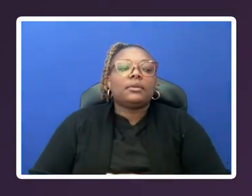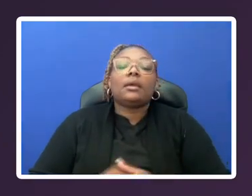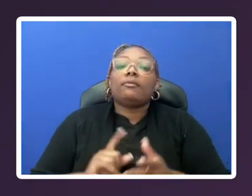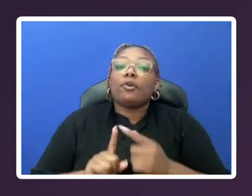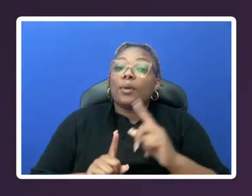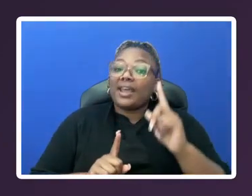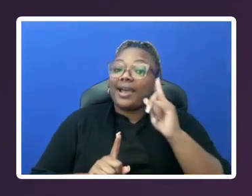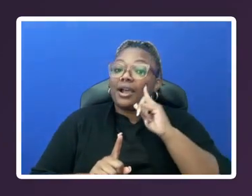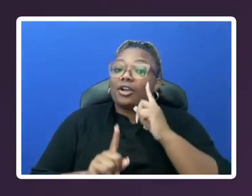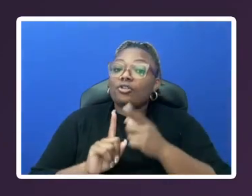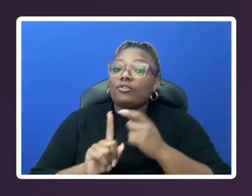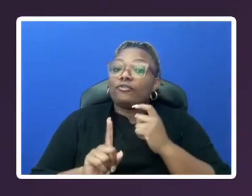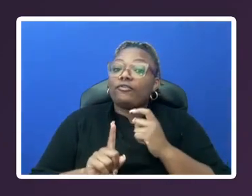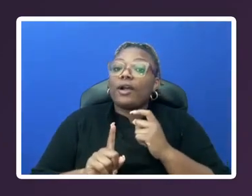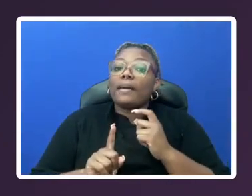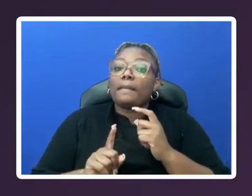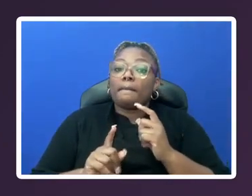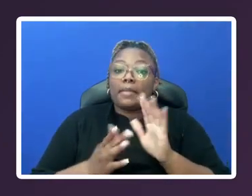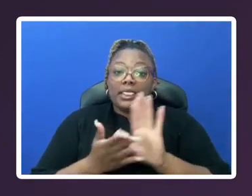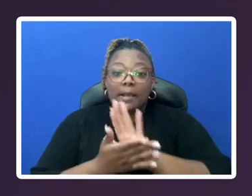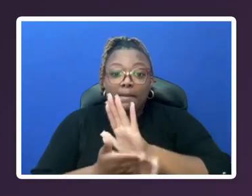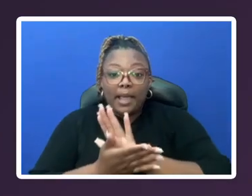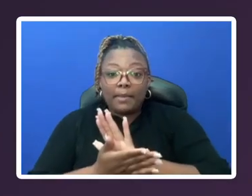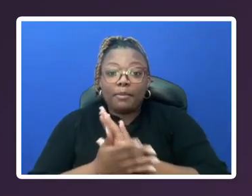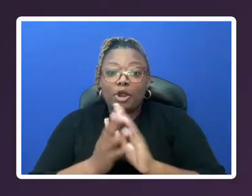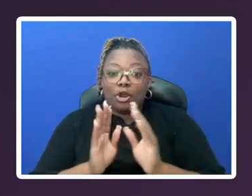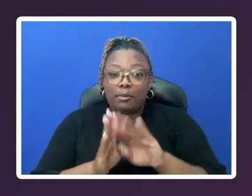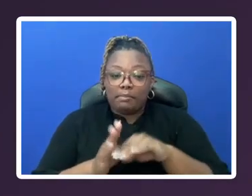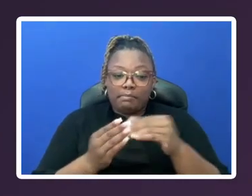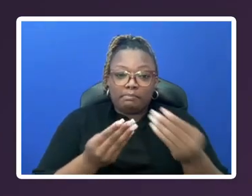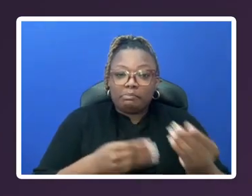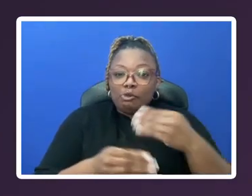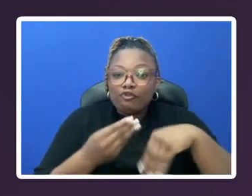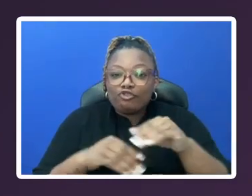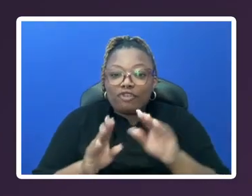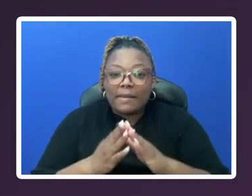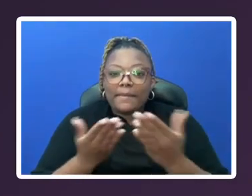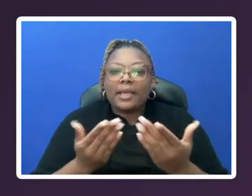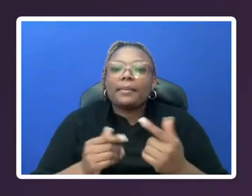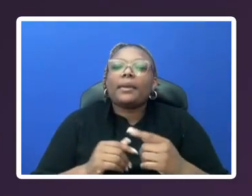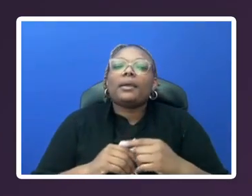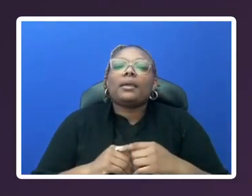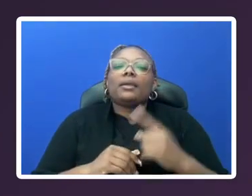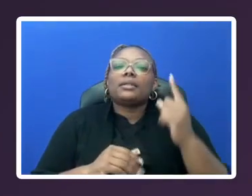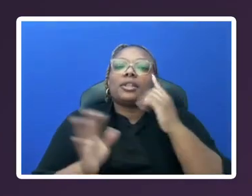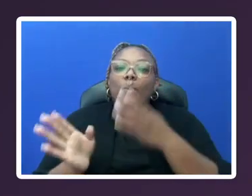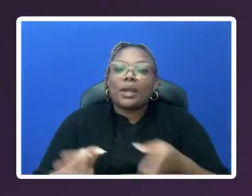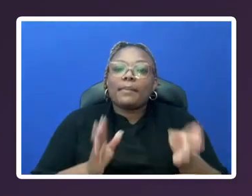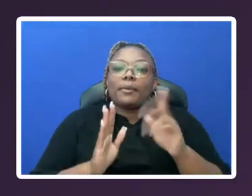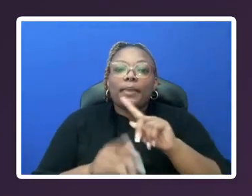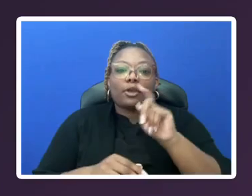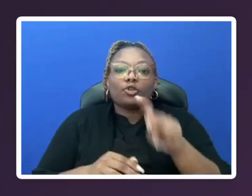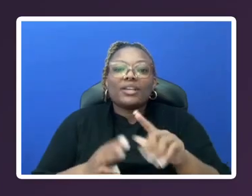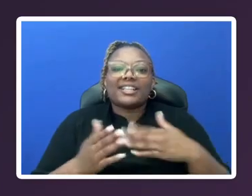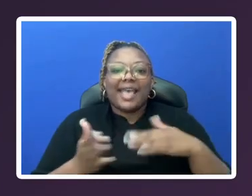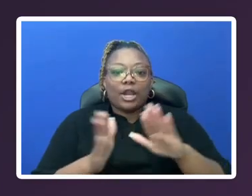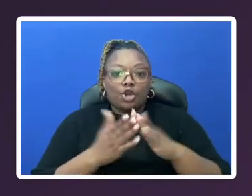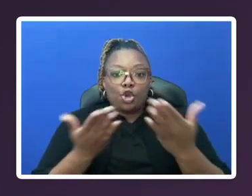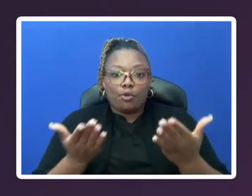and turning of paper, I think Famiya had prepared questions and had a notebook in front of her. And